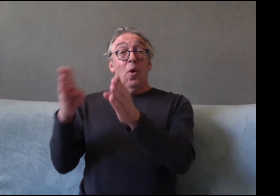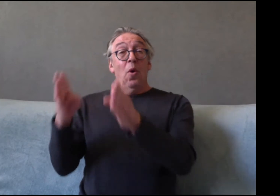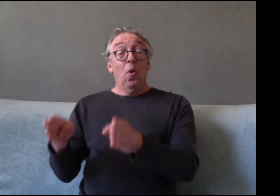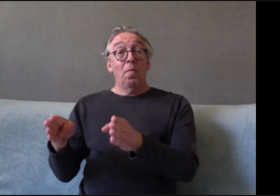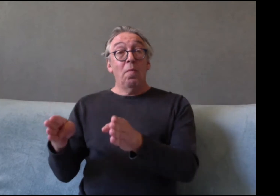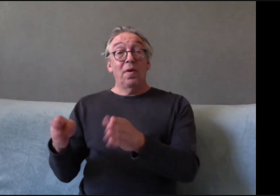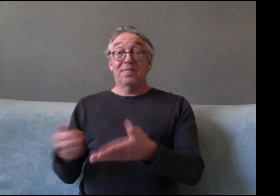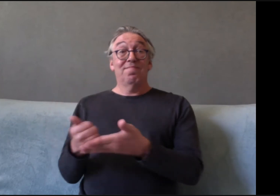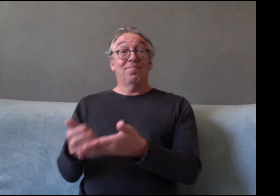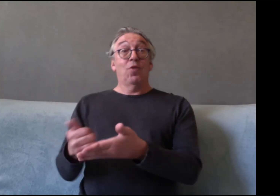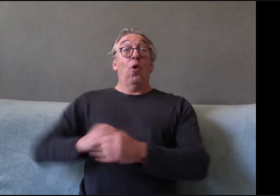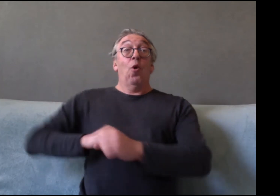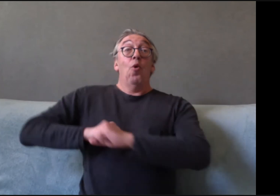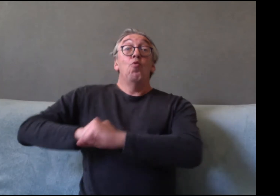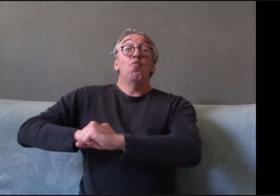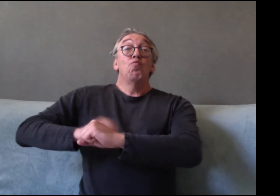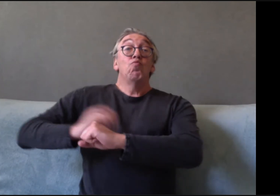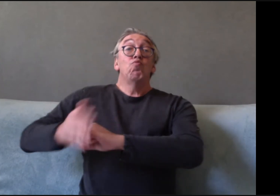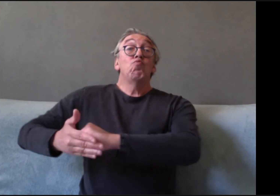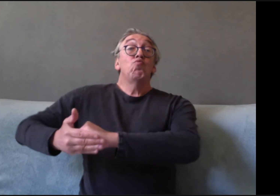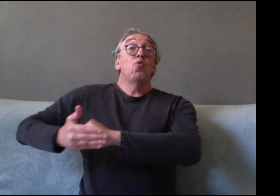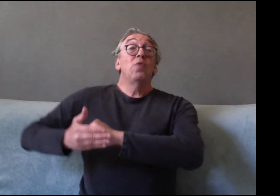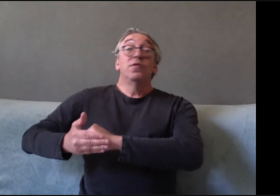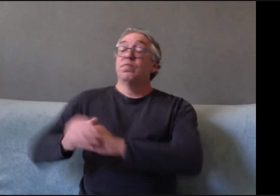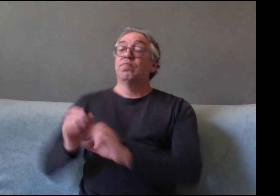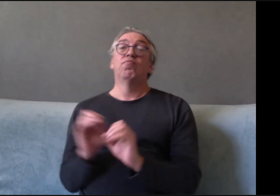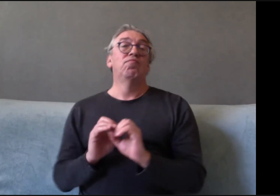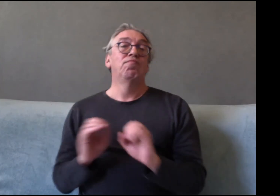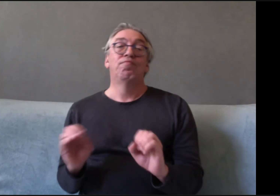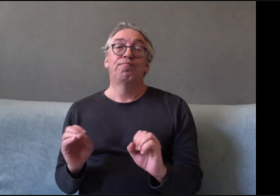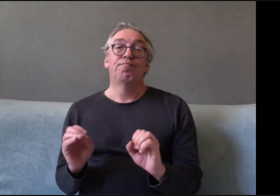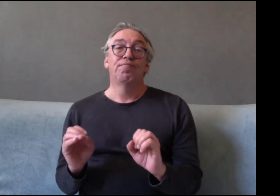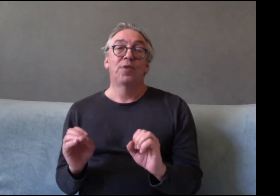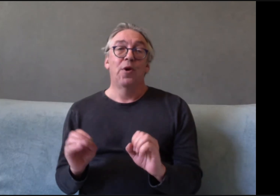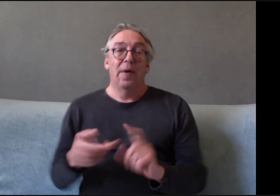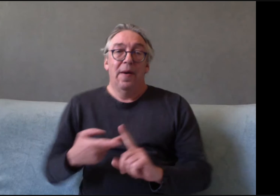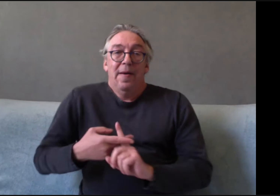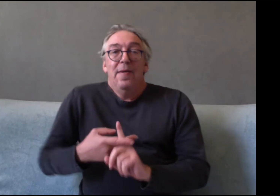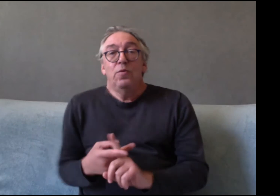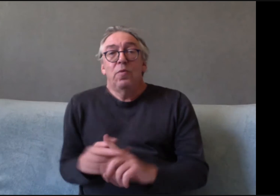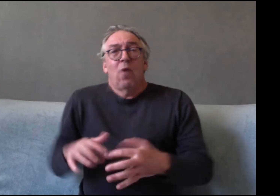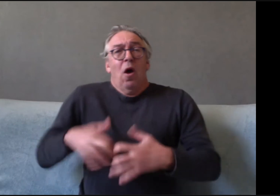because there isn't a system to protect, no instrument, no form